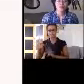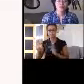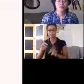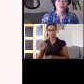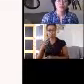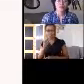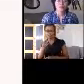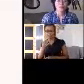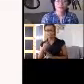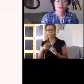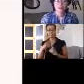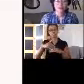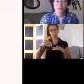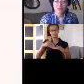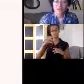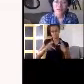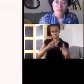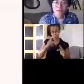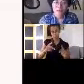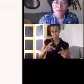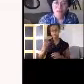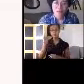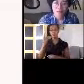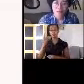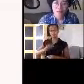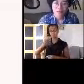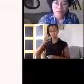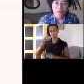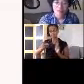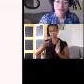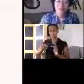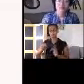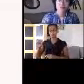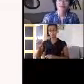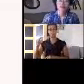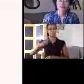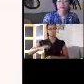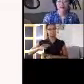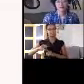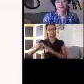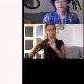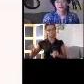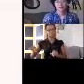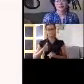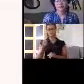also has been able to, white folks have been able to benefit from this system. And so,